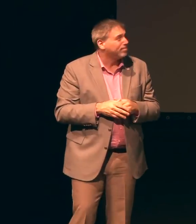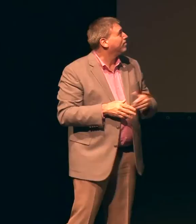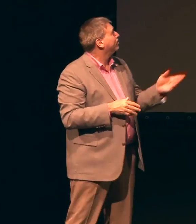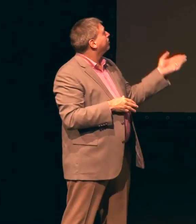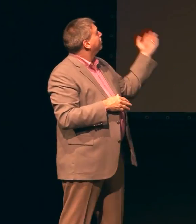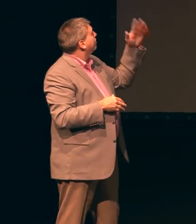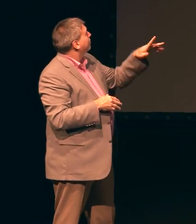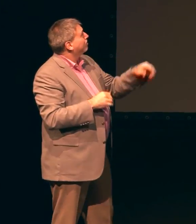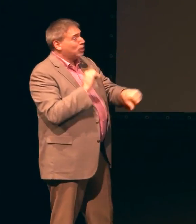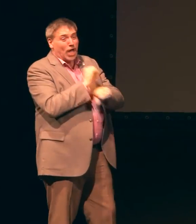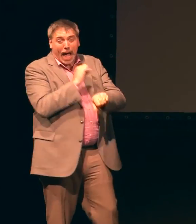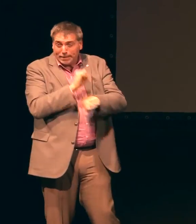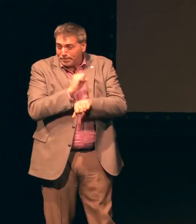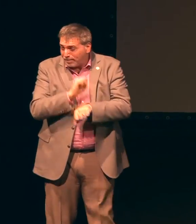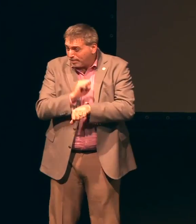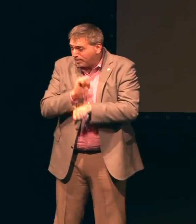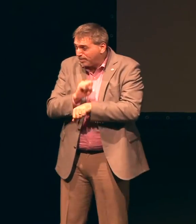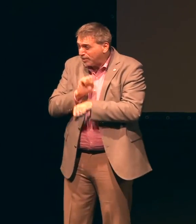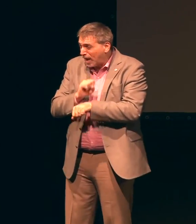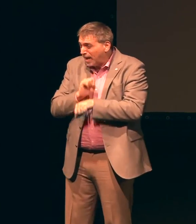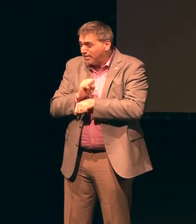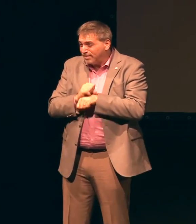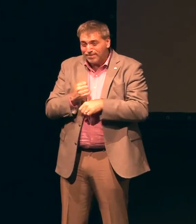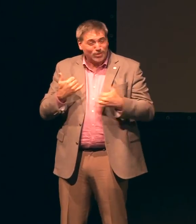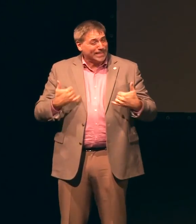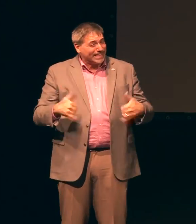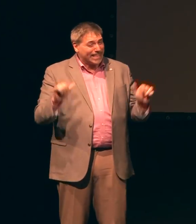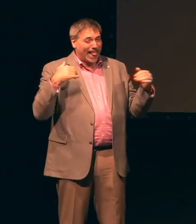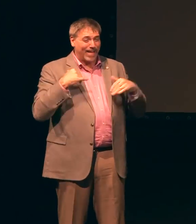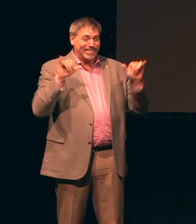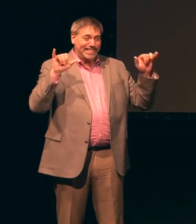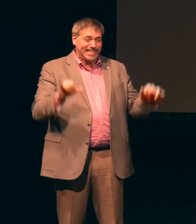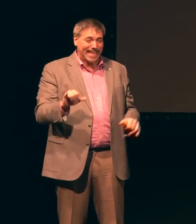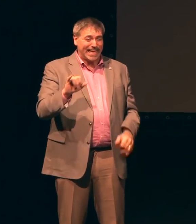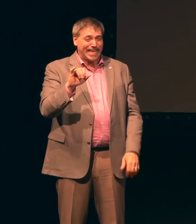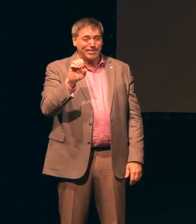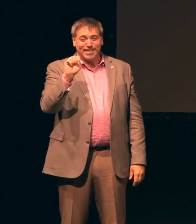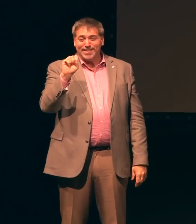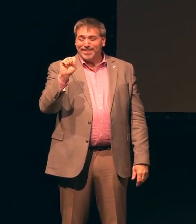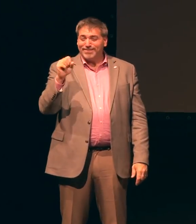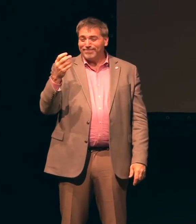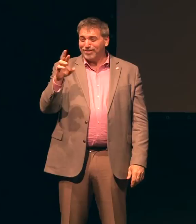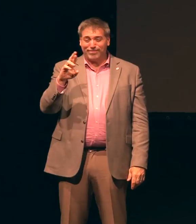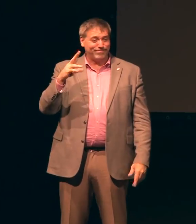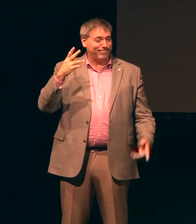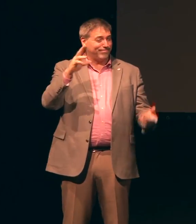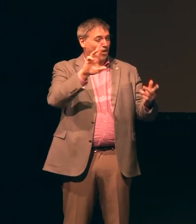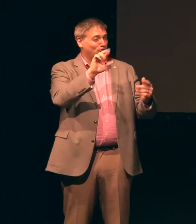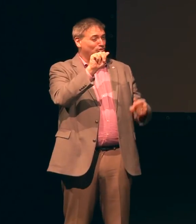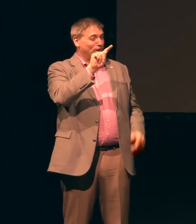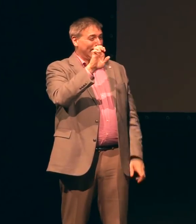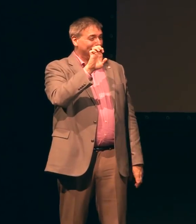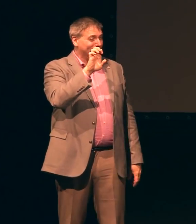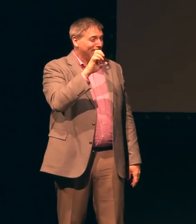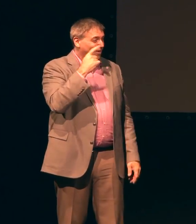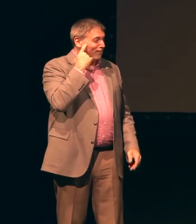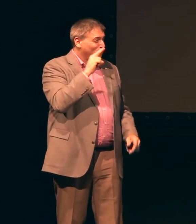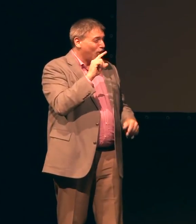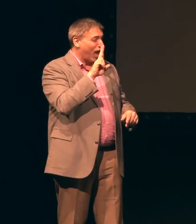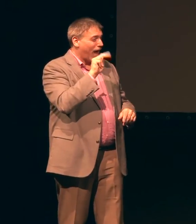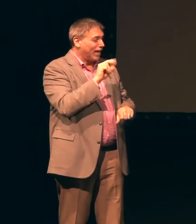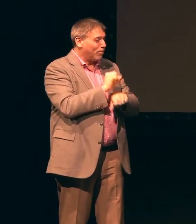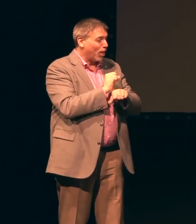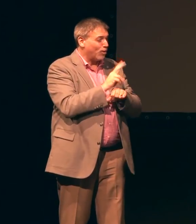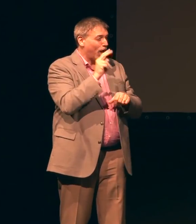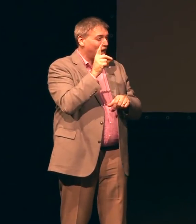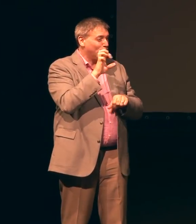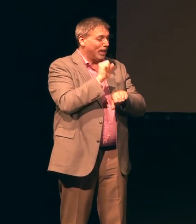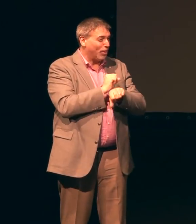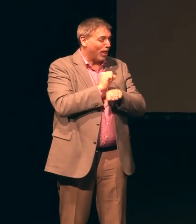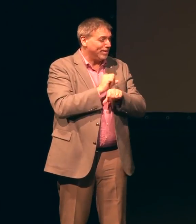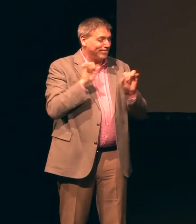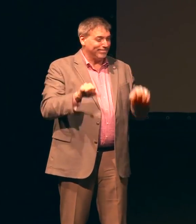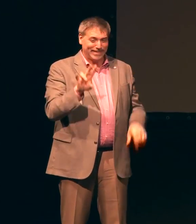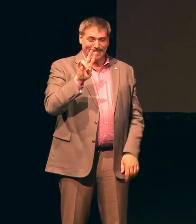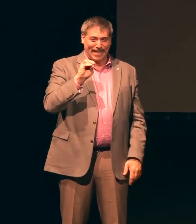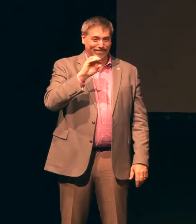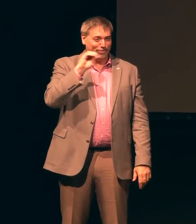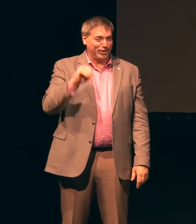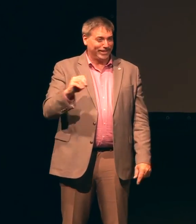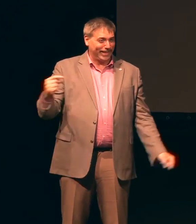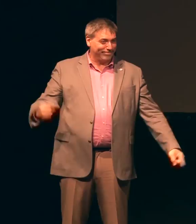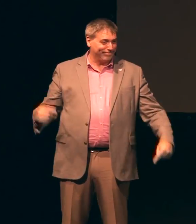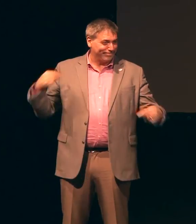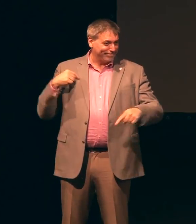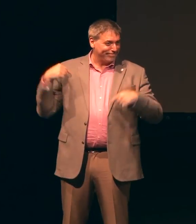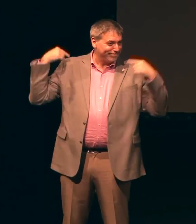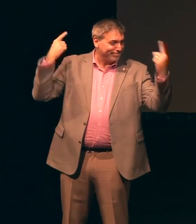housing for that. Employment is another issue that we still have the same unemployment rate.